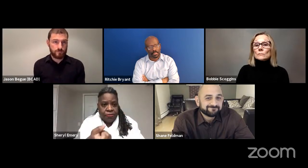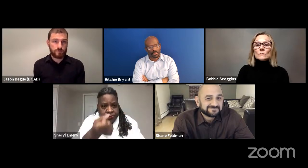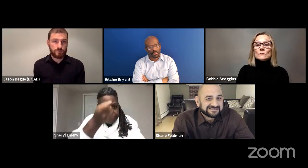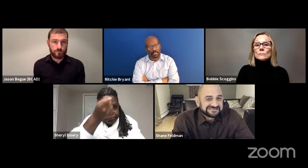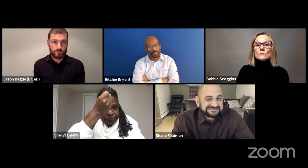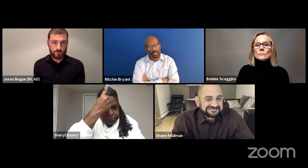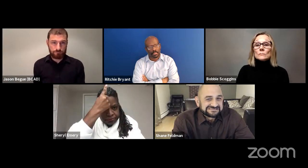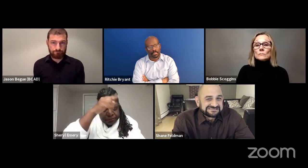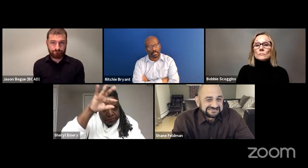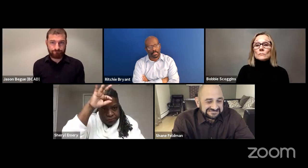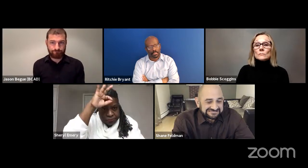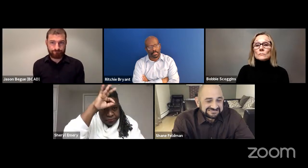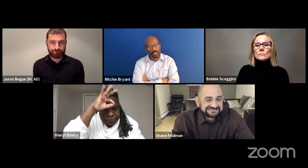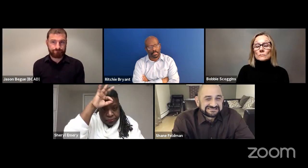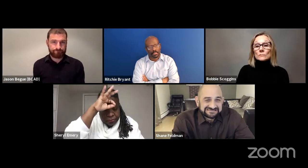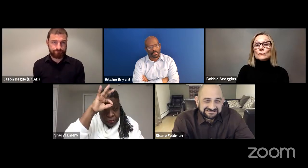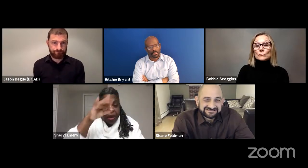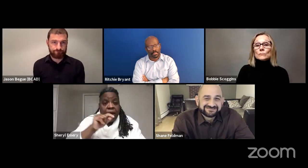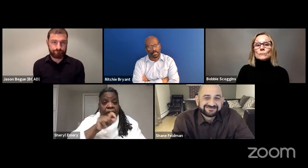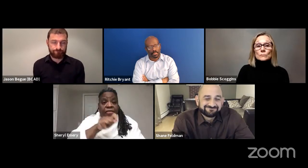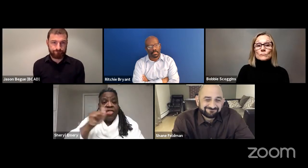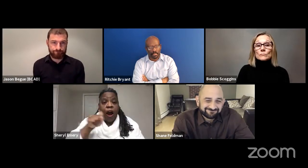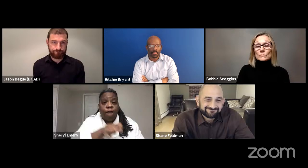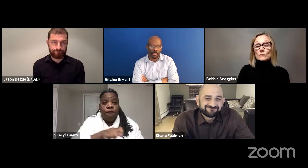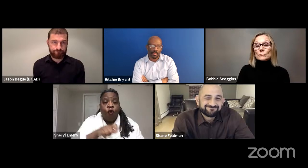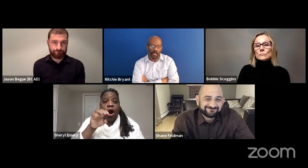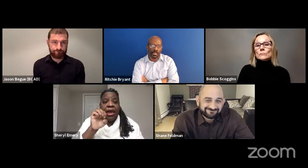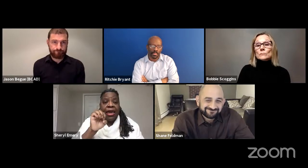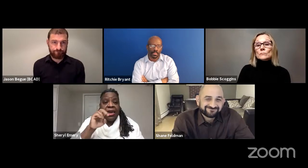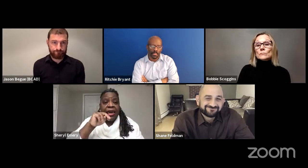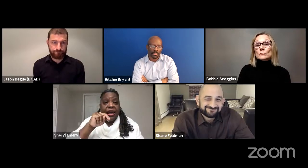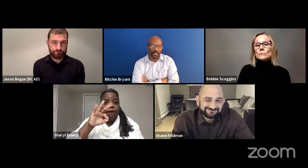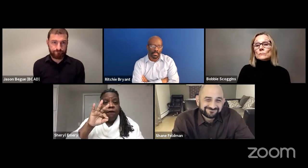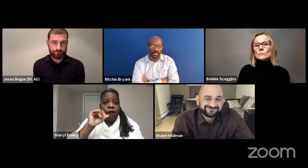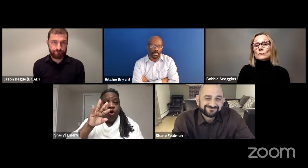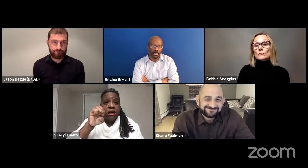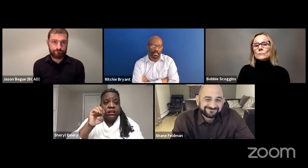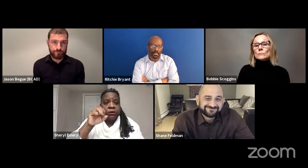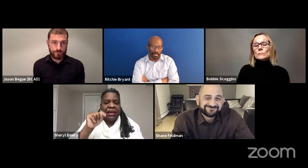be completely honest with you, the licensing department didn't know anything about this.